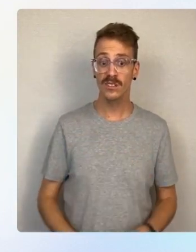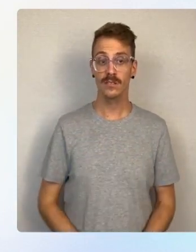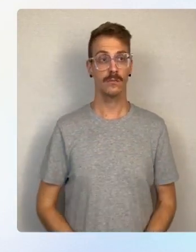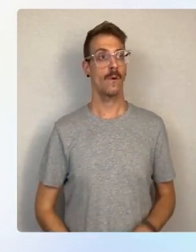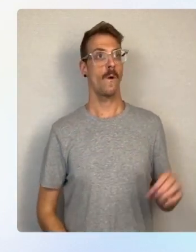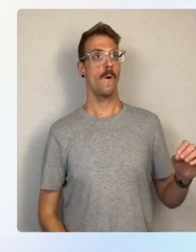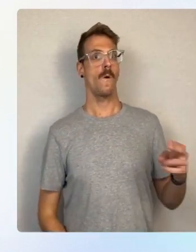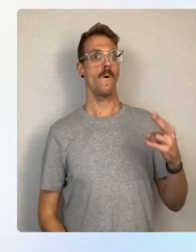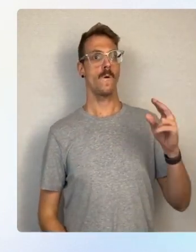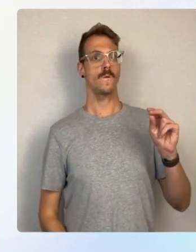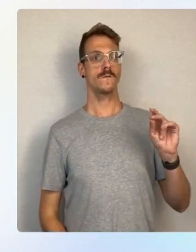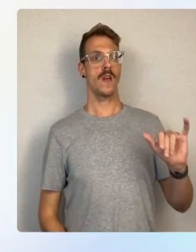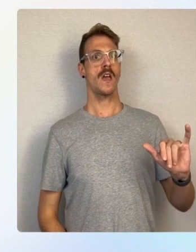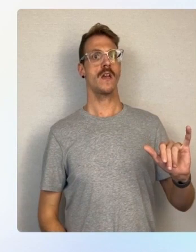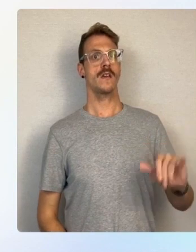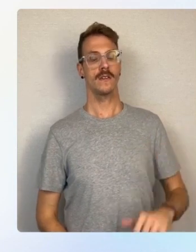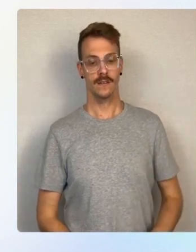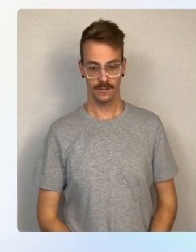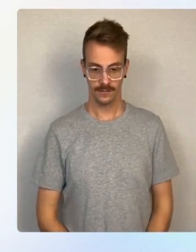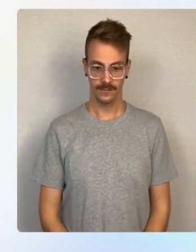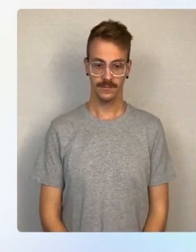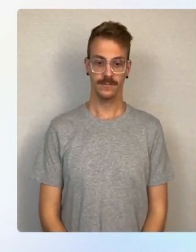Tell me a story. Okay.